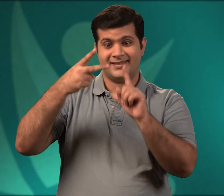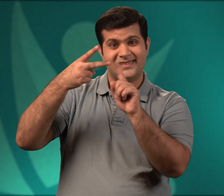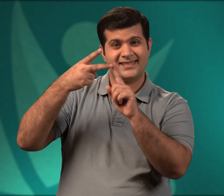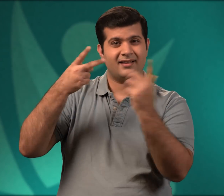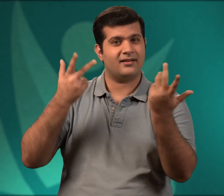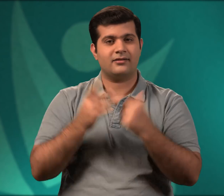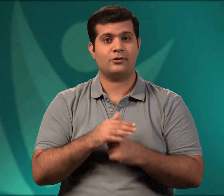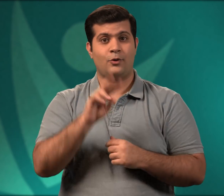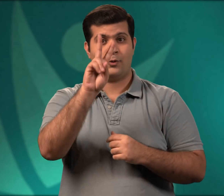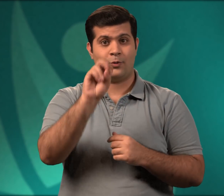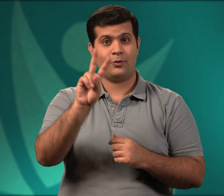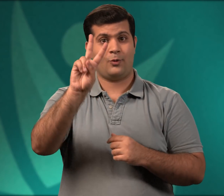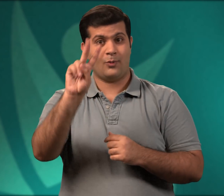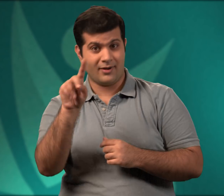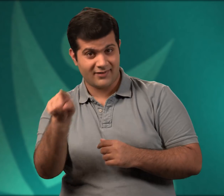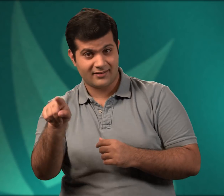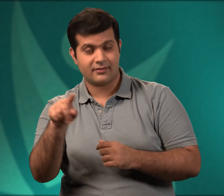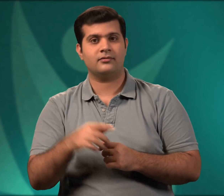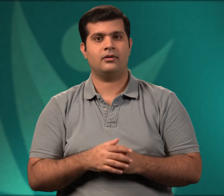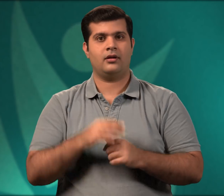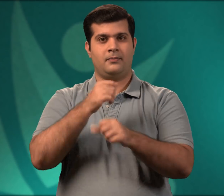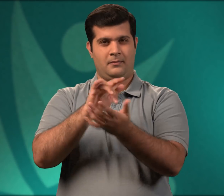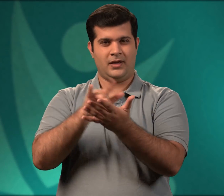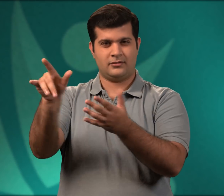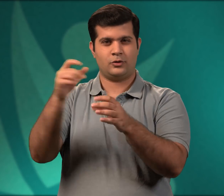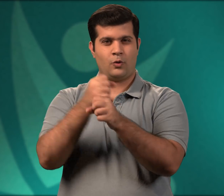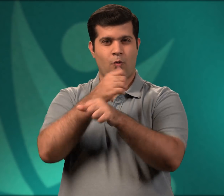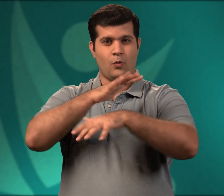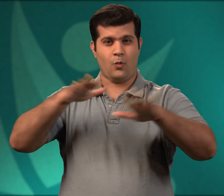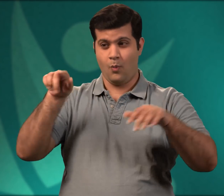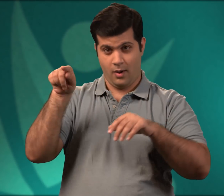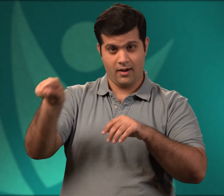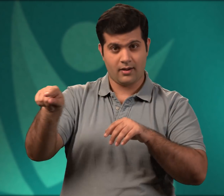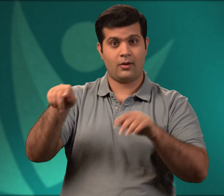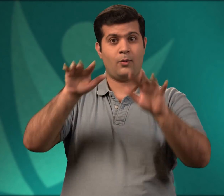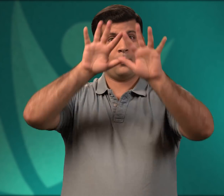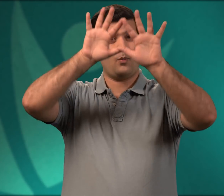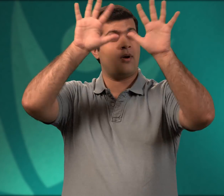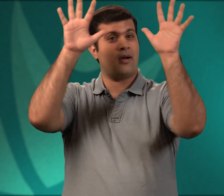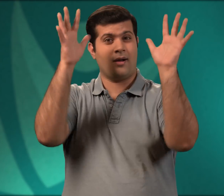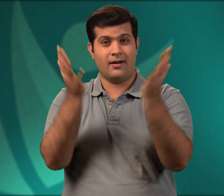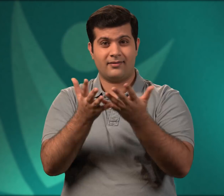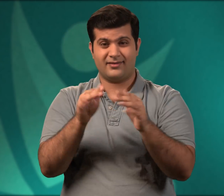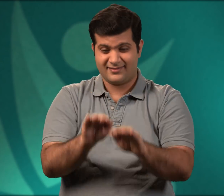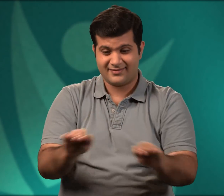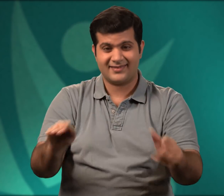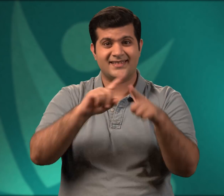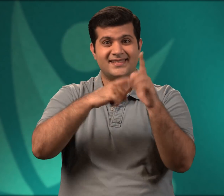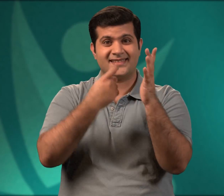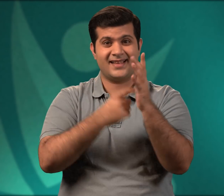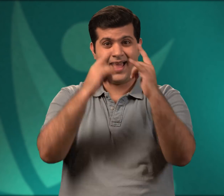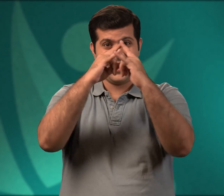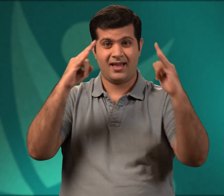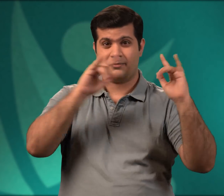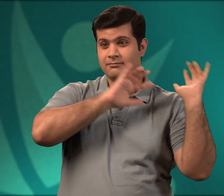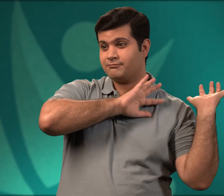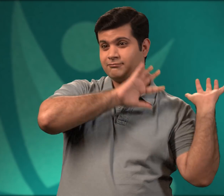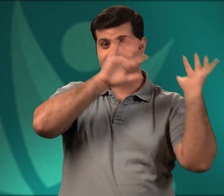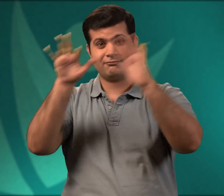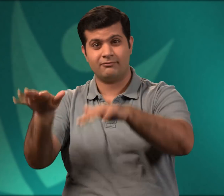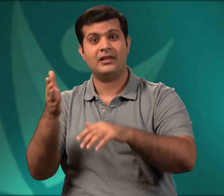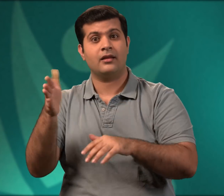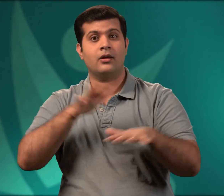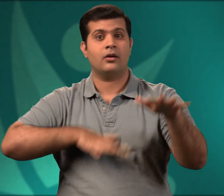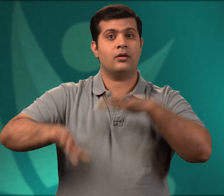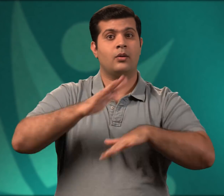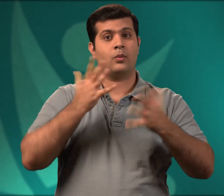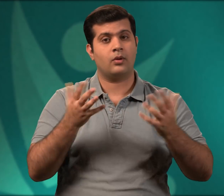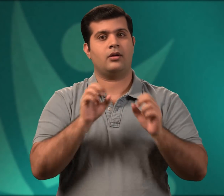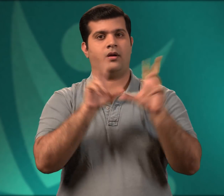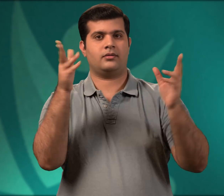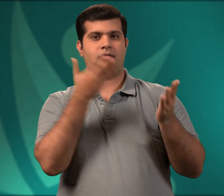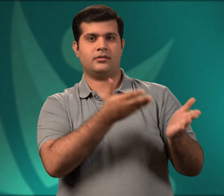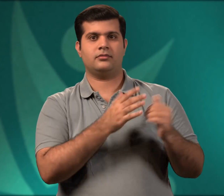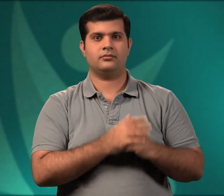The second is the world Junior Camp in 2021 in Goa and this will be organised by YADI as well.